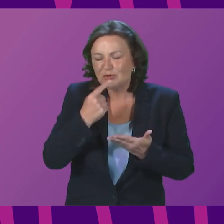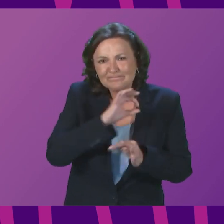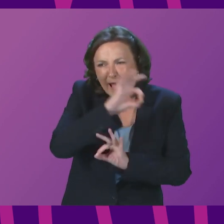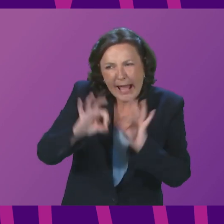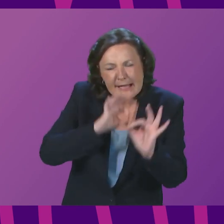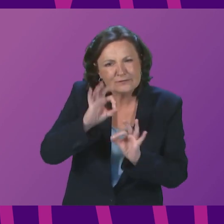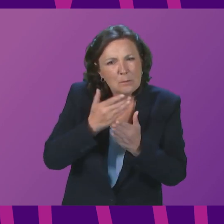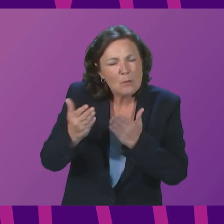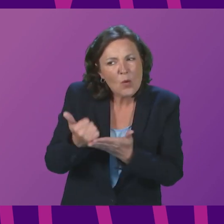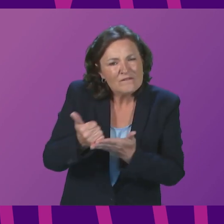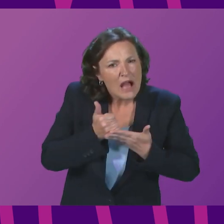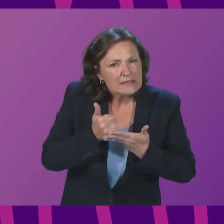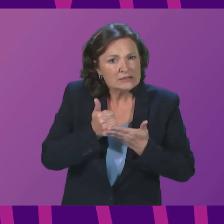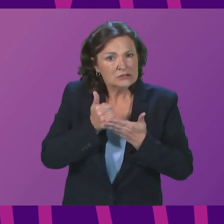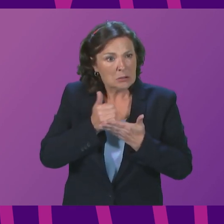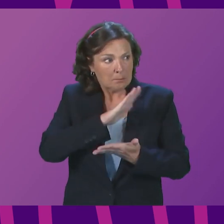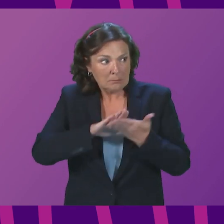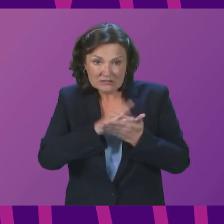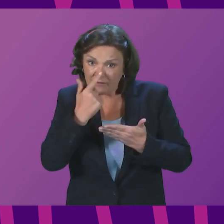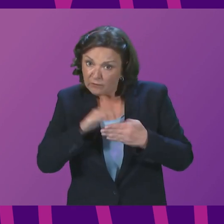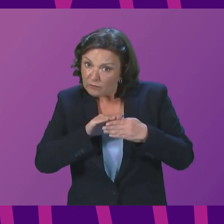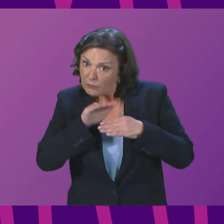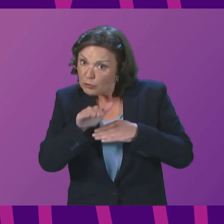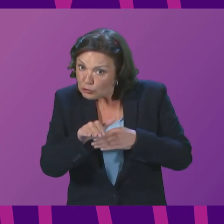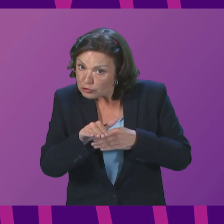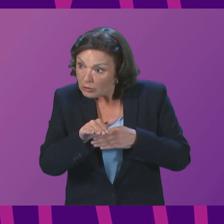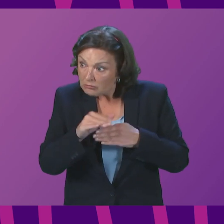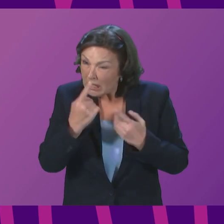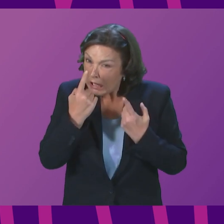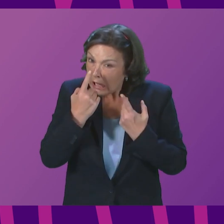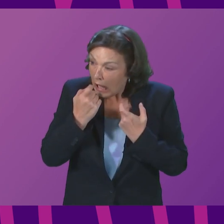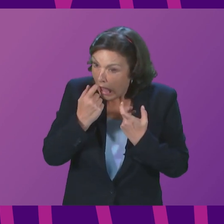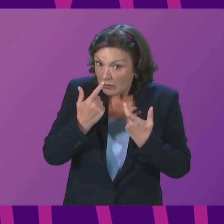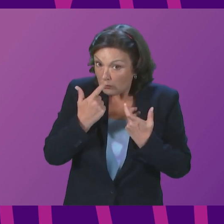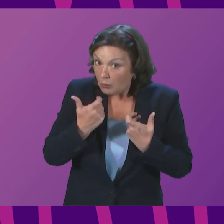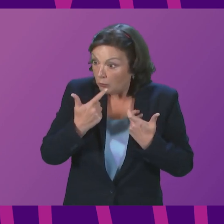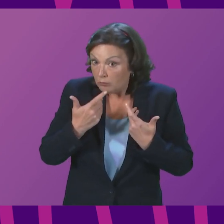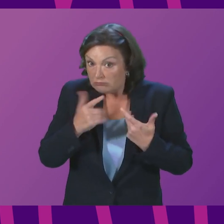I asked for advice on whether, in the future, there would be ways of making it possible